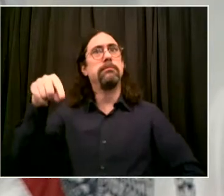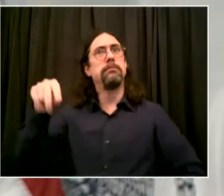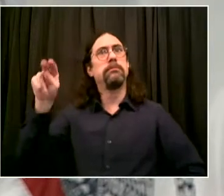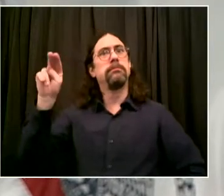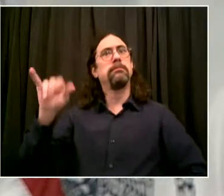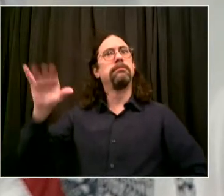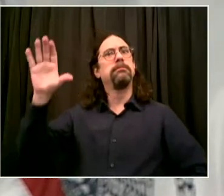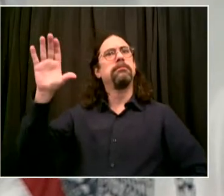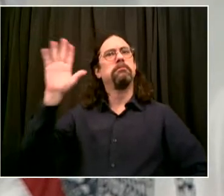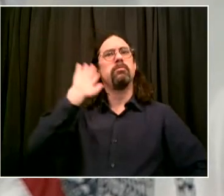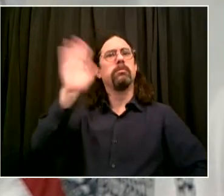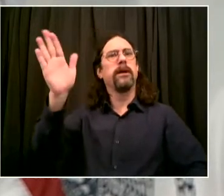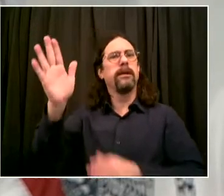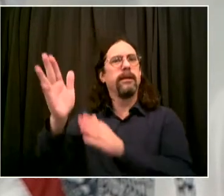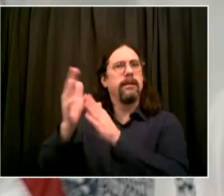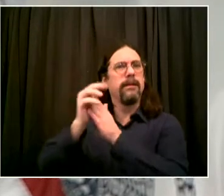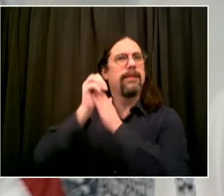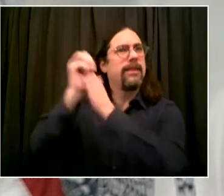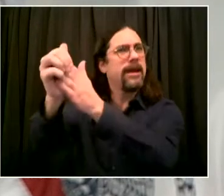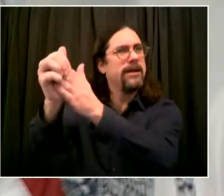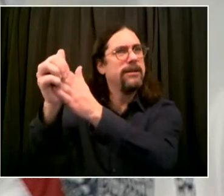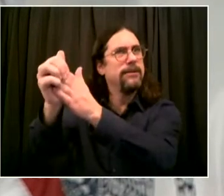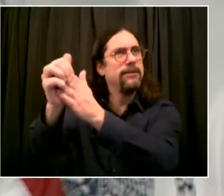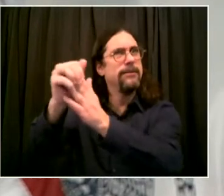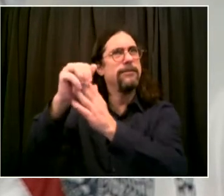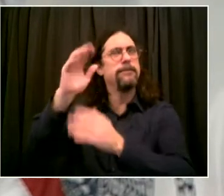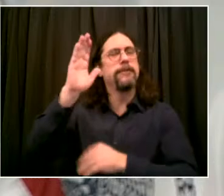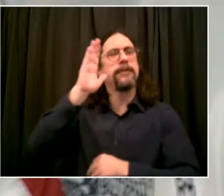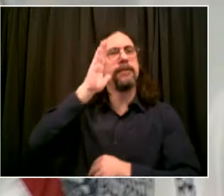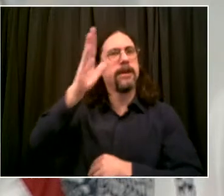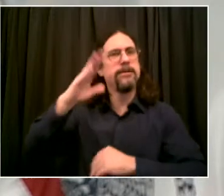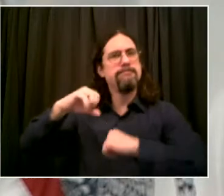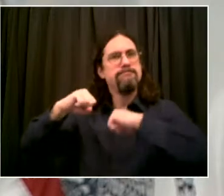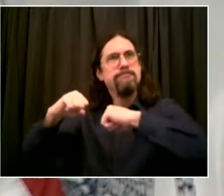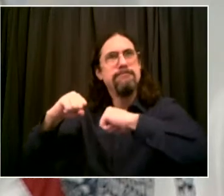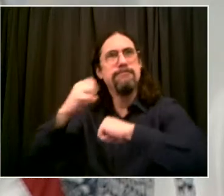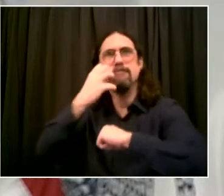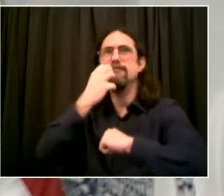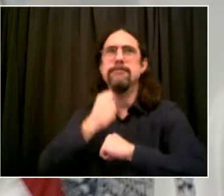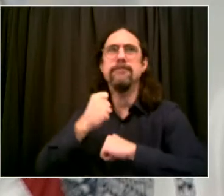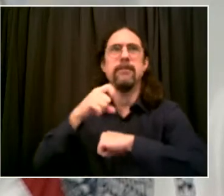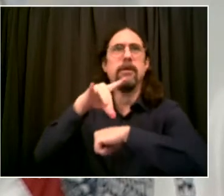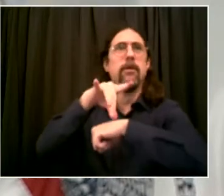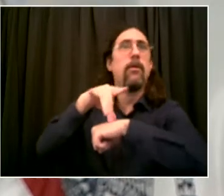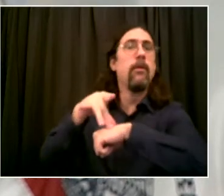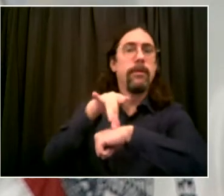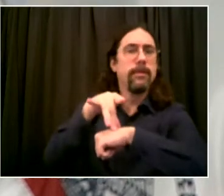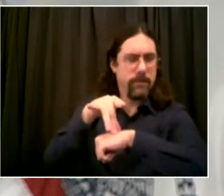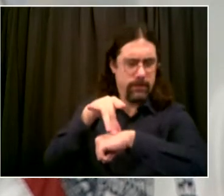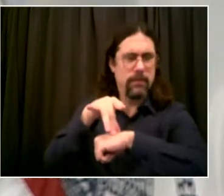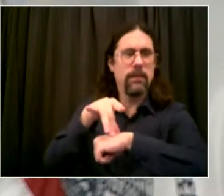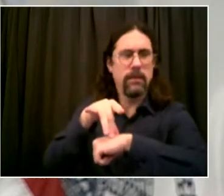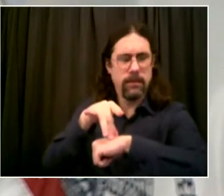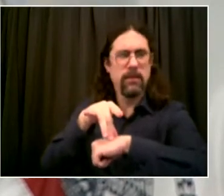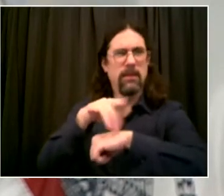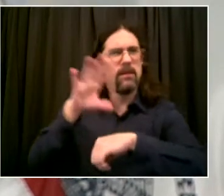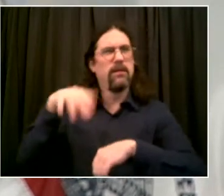A BIG DIFFERENCE IN N THE CITY AND SET A POSITIVE EXAMPLE FOR THIS WHOLE NATION. I AM WEARING MY